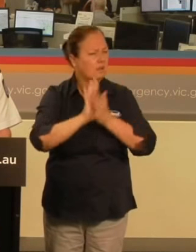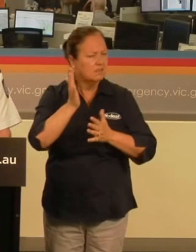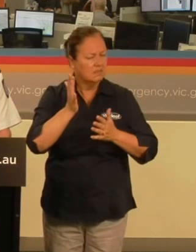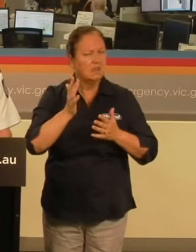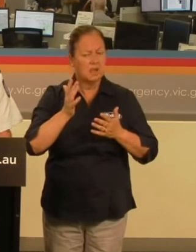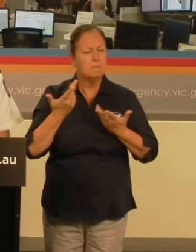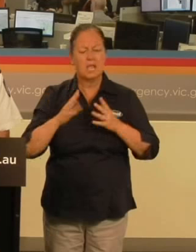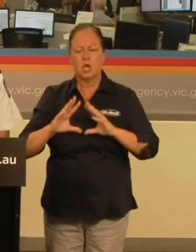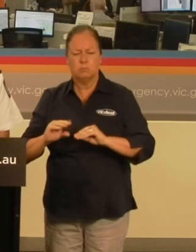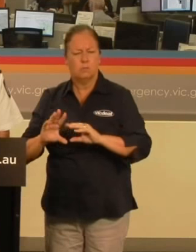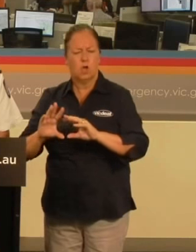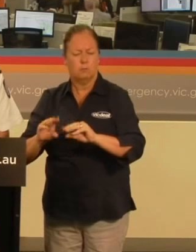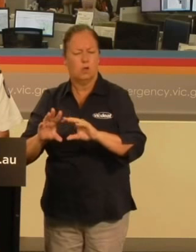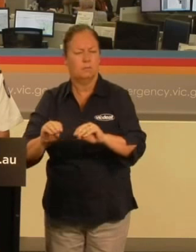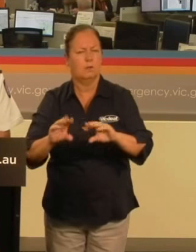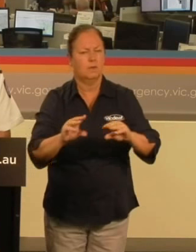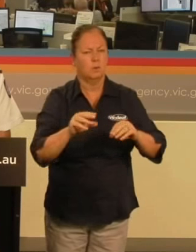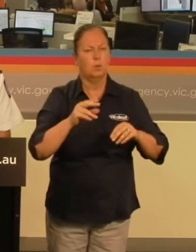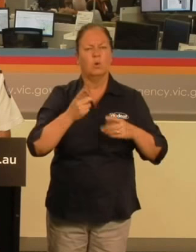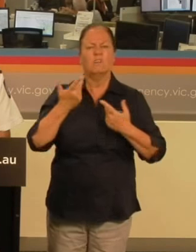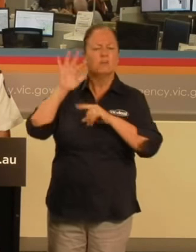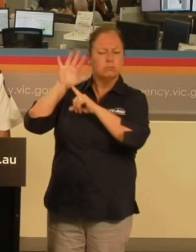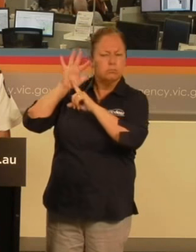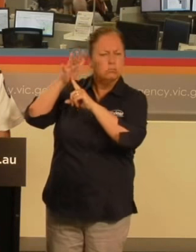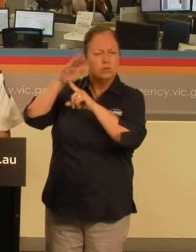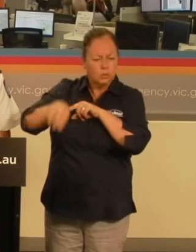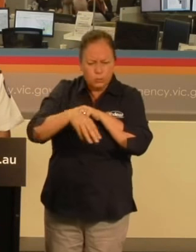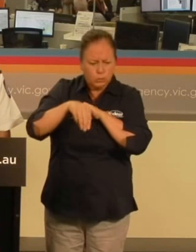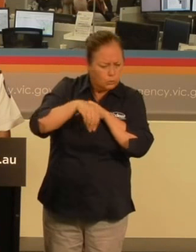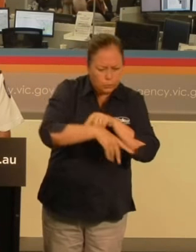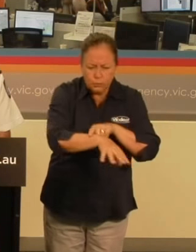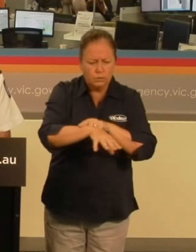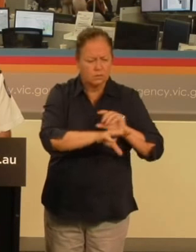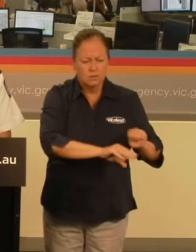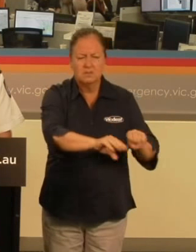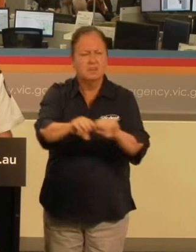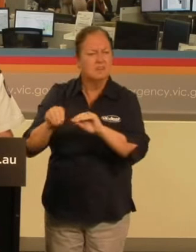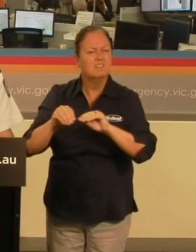initial response with helicopters or aircraft and fire fighters places like